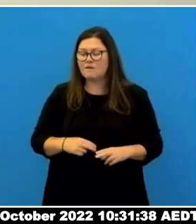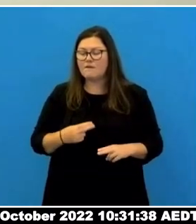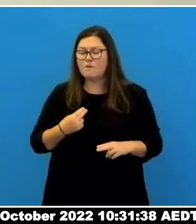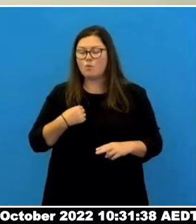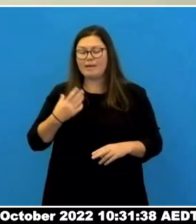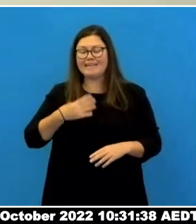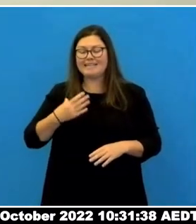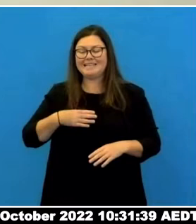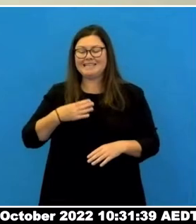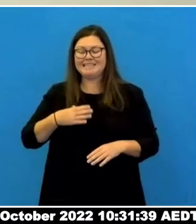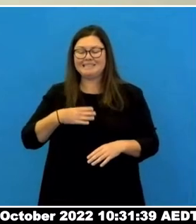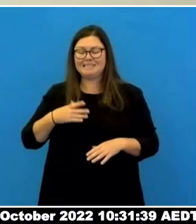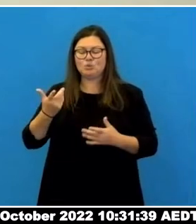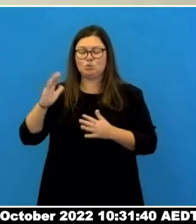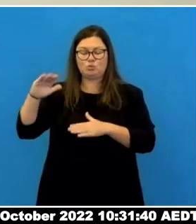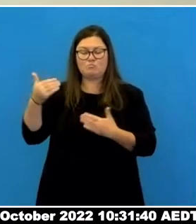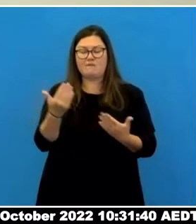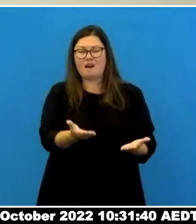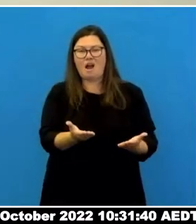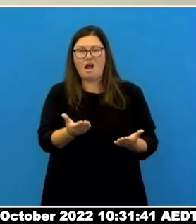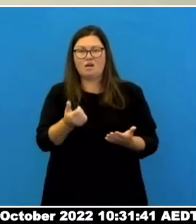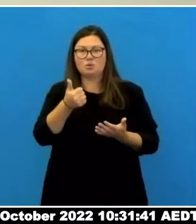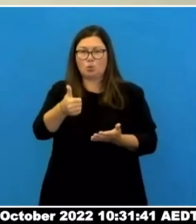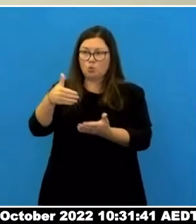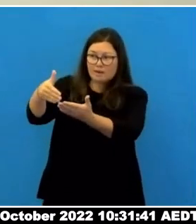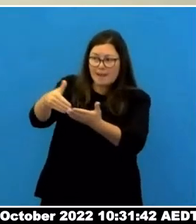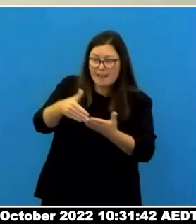there are obviously some limitations to our system.